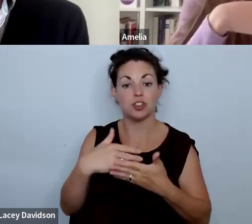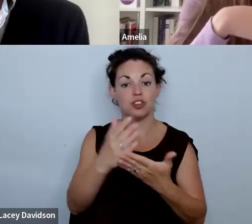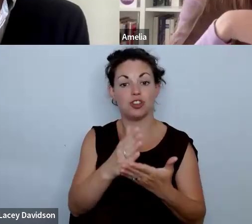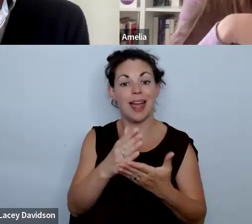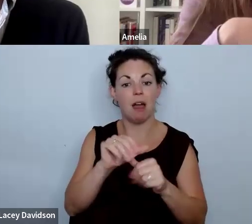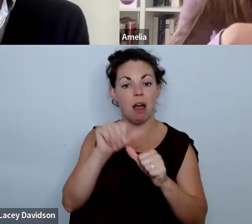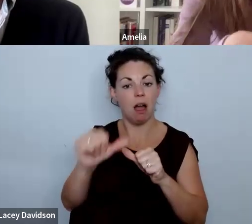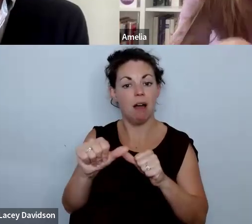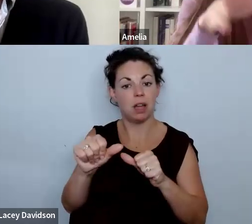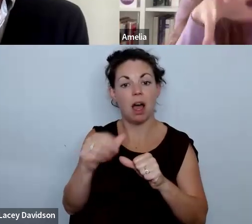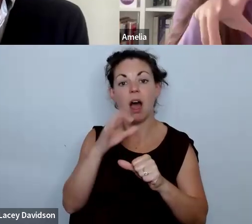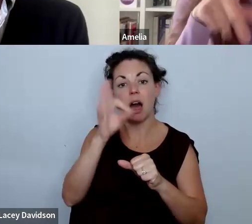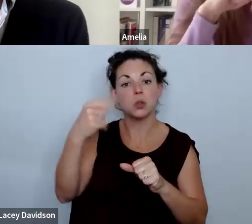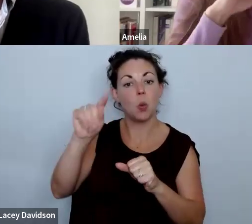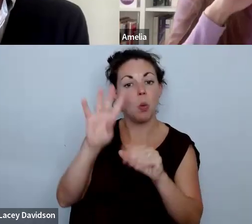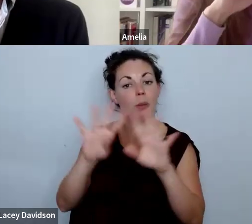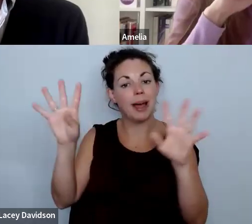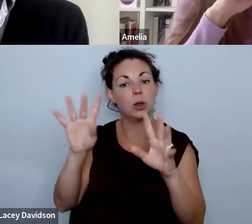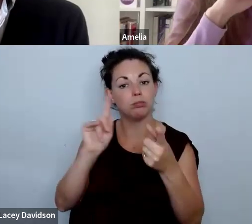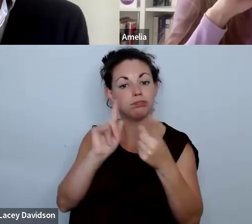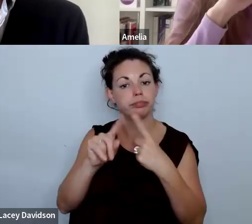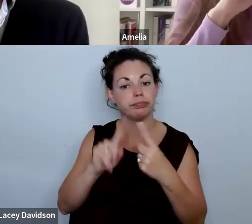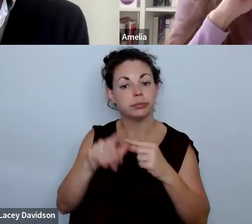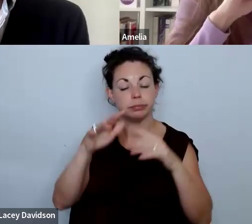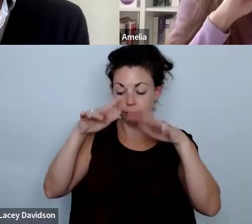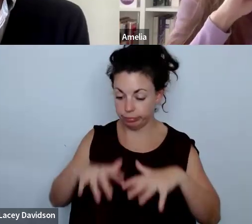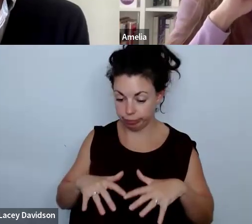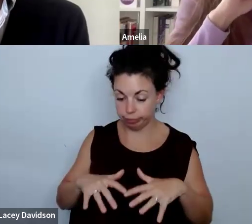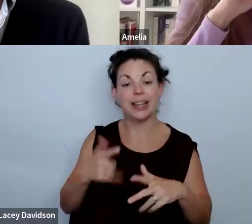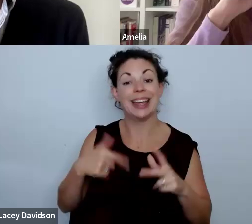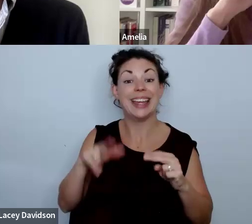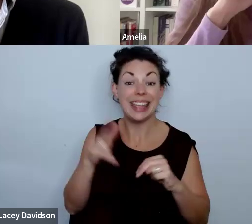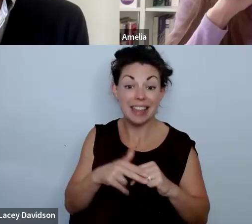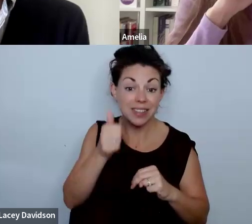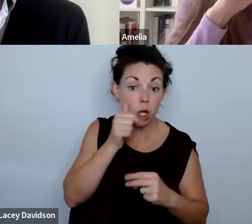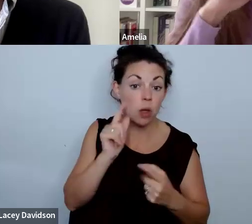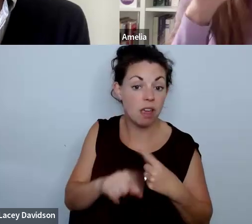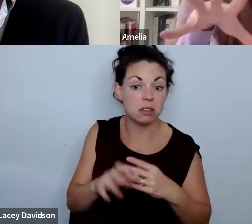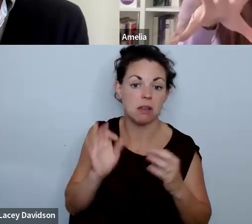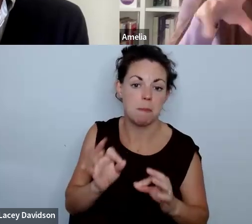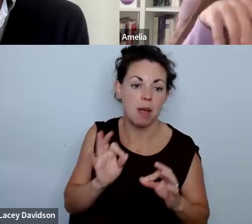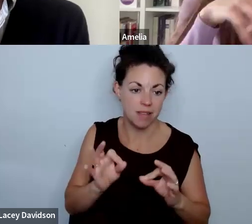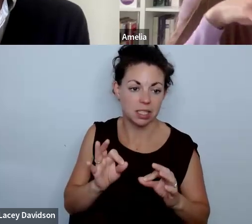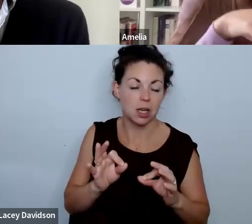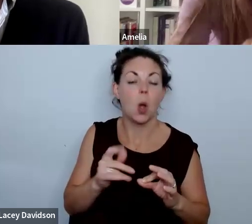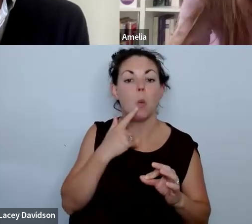a question, you will, you will get it answered. But thank you so much to Robert, Clive, Diniz, and Mianda for,